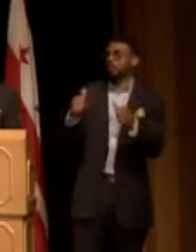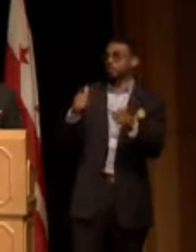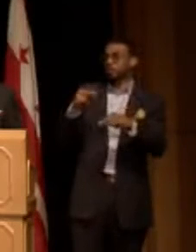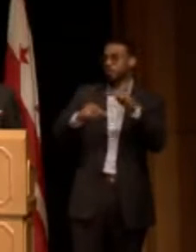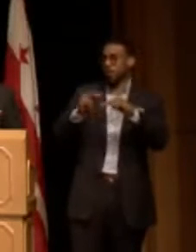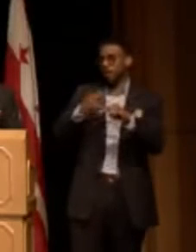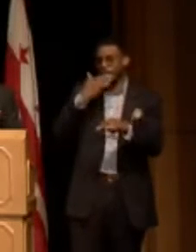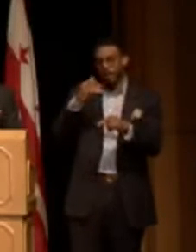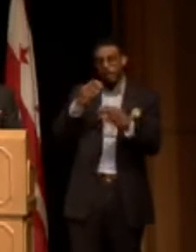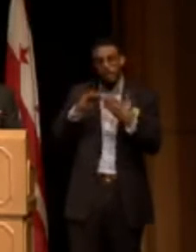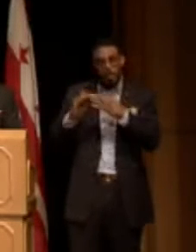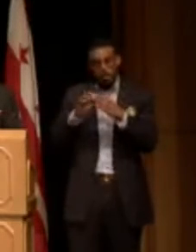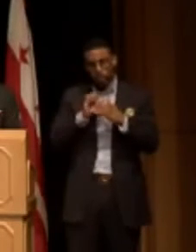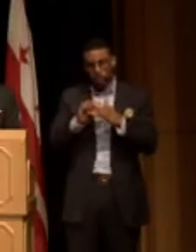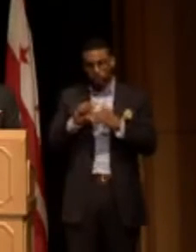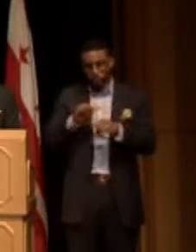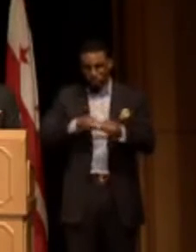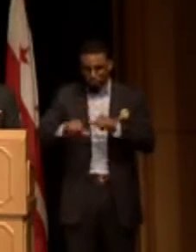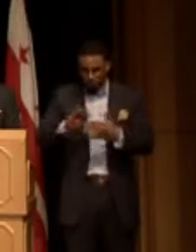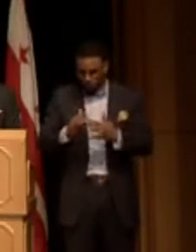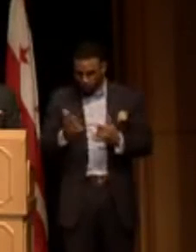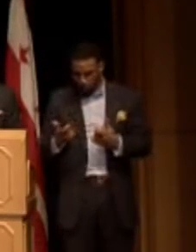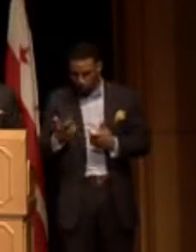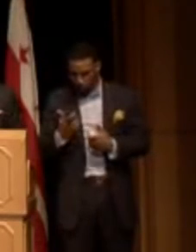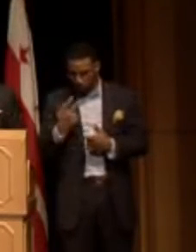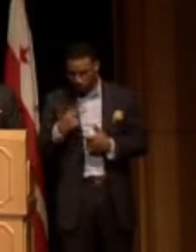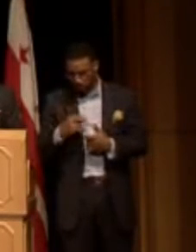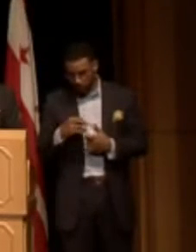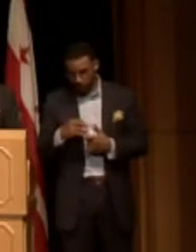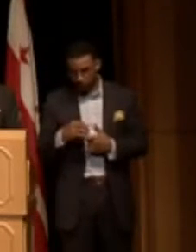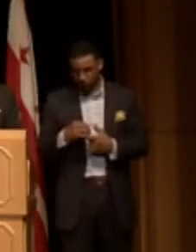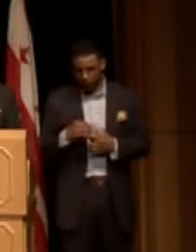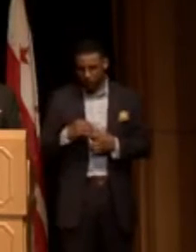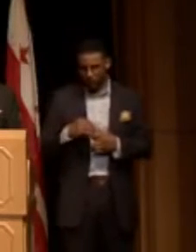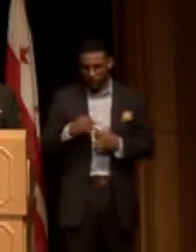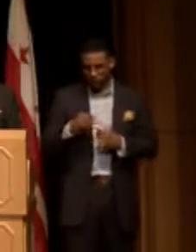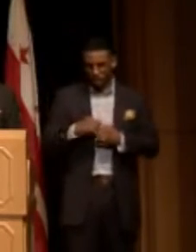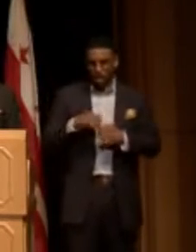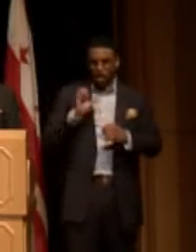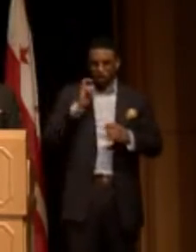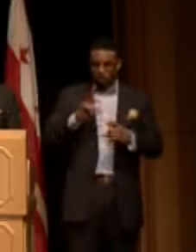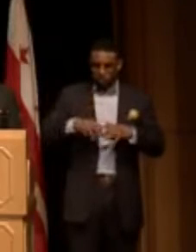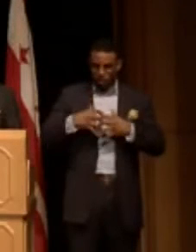AND A BETTER NEIGHBOR TO THE SURROUNDING COMMUNITY. SO WE EXPECT TO LAUNCH BOTH OF THOSE PROJECTS THIS SPRING SO I